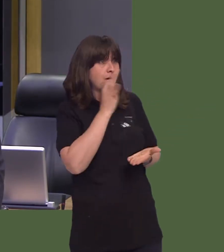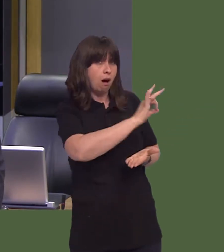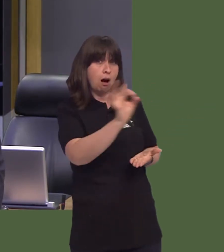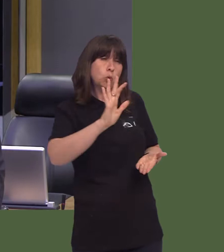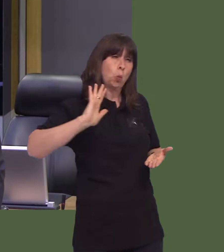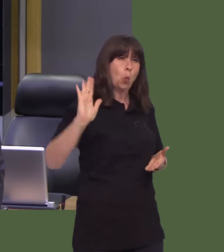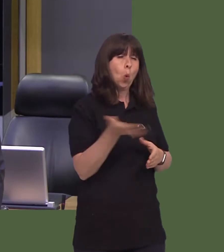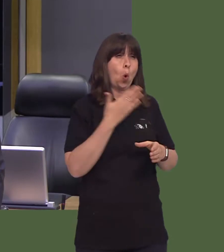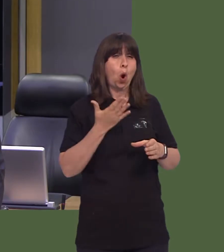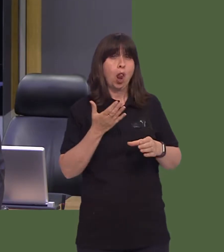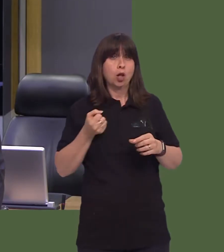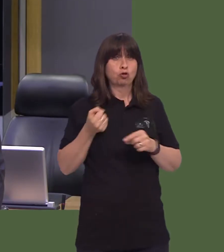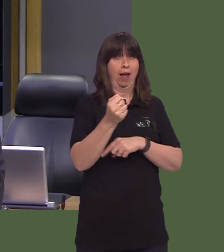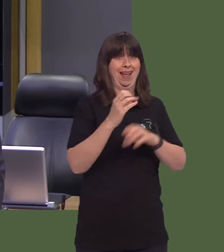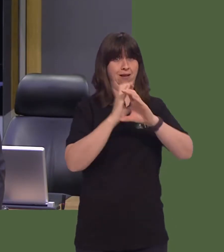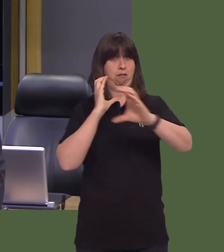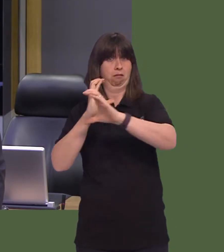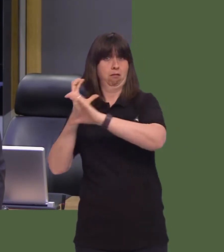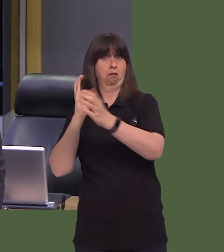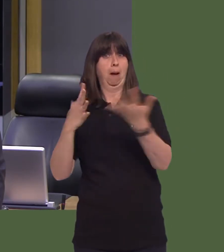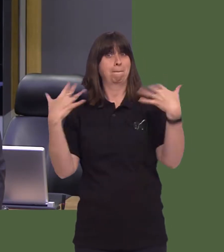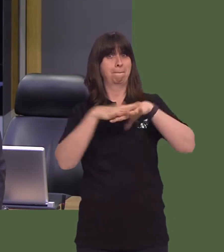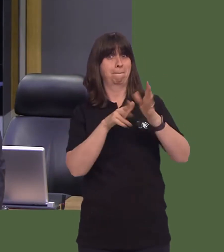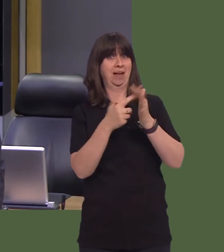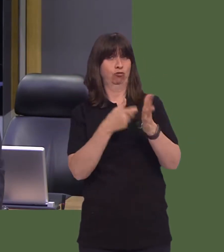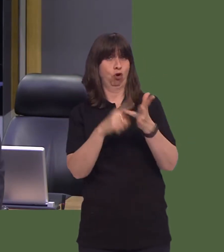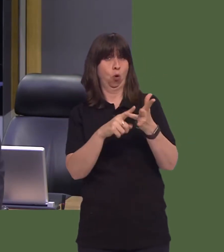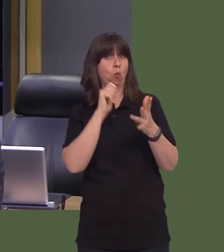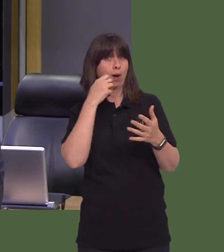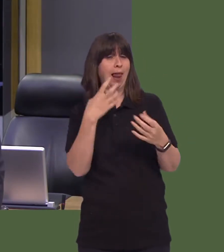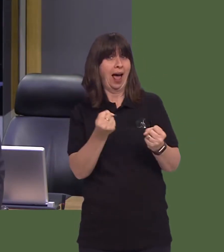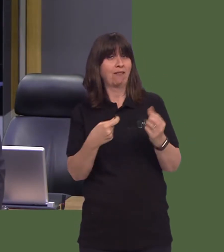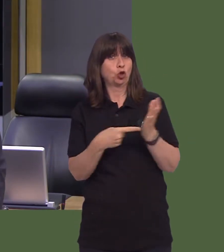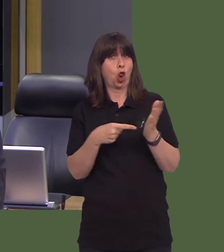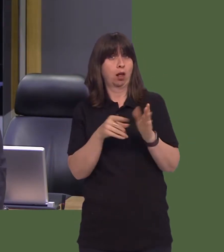will have toilet facilities that are compliant with the new rules on board?